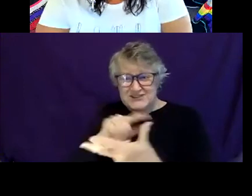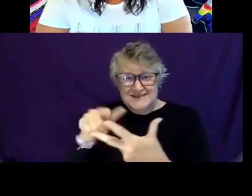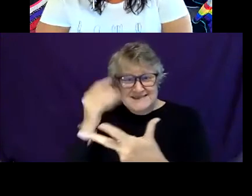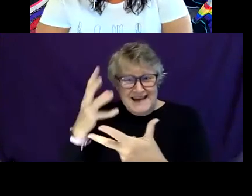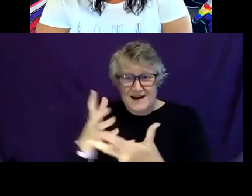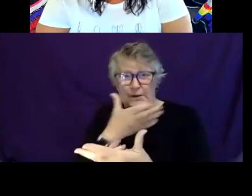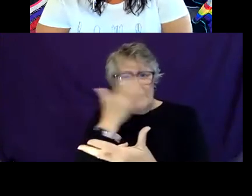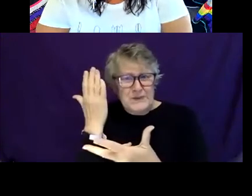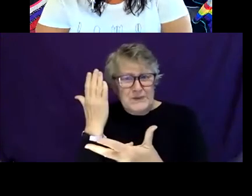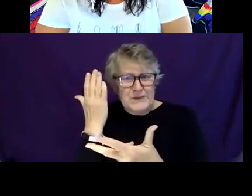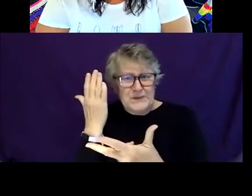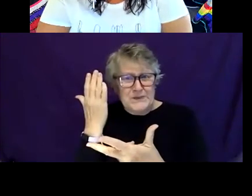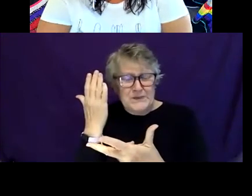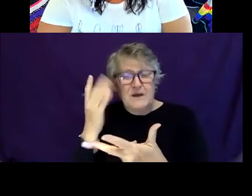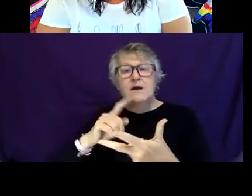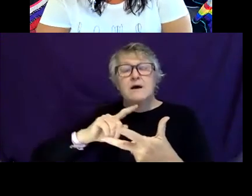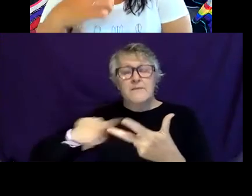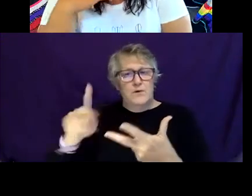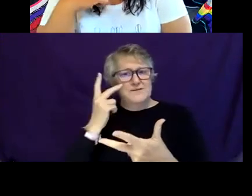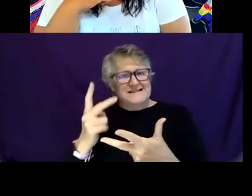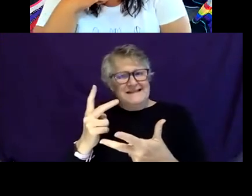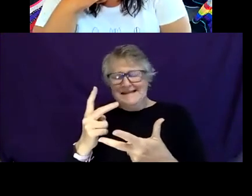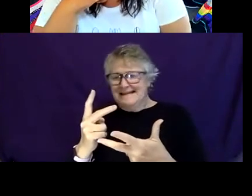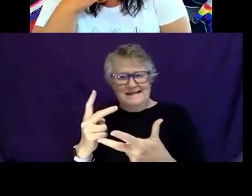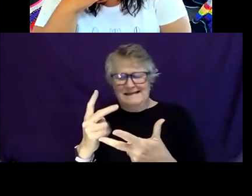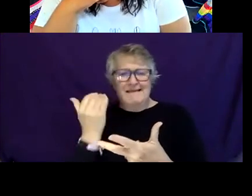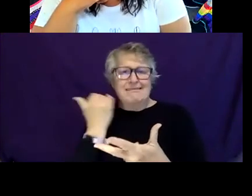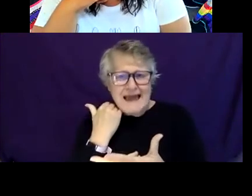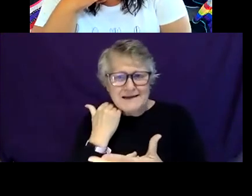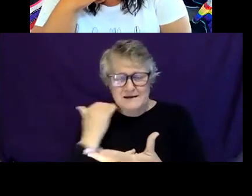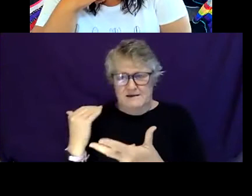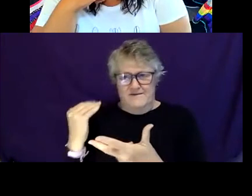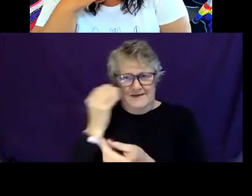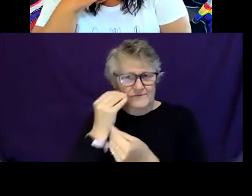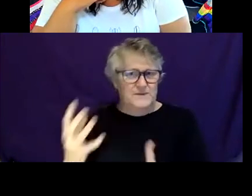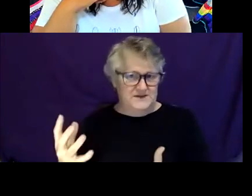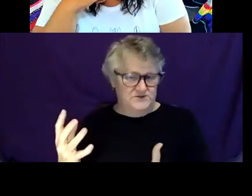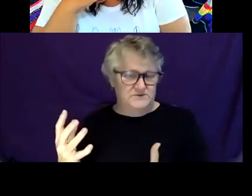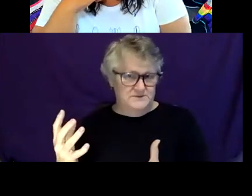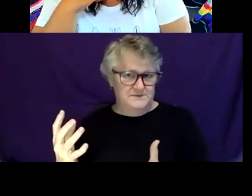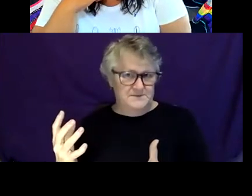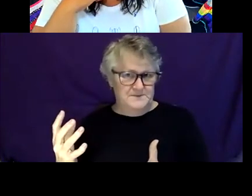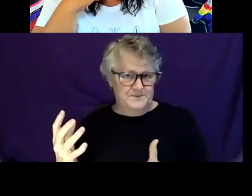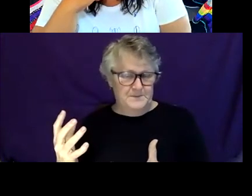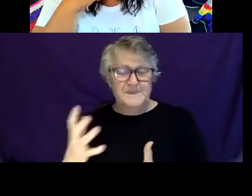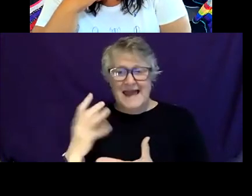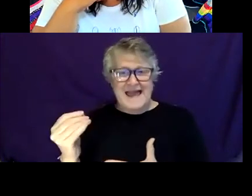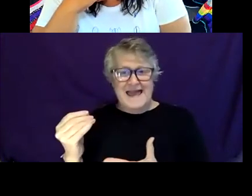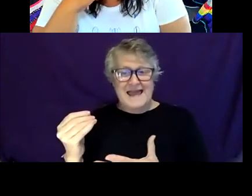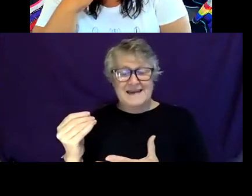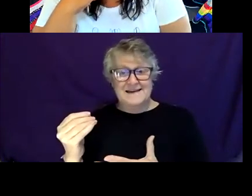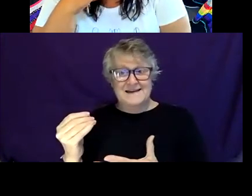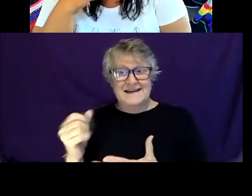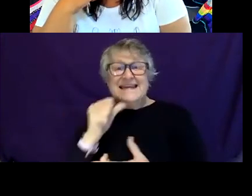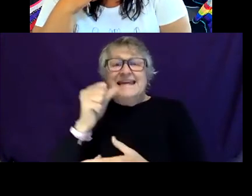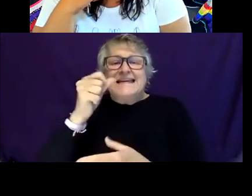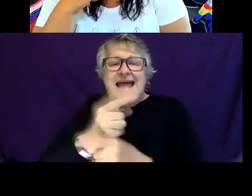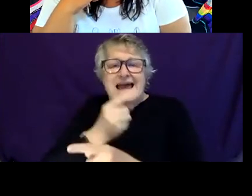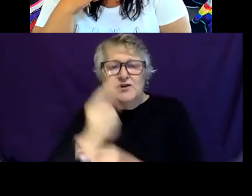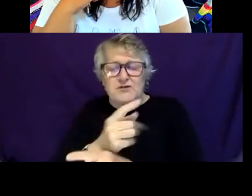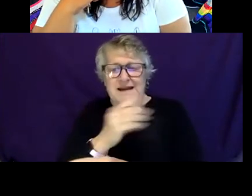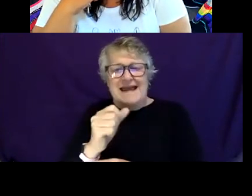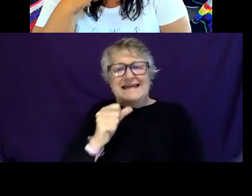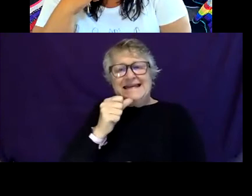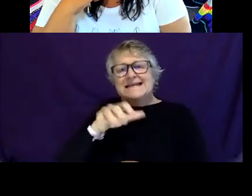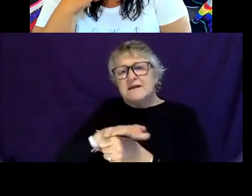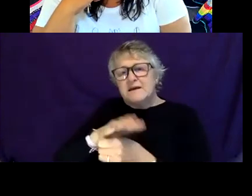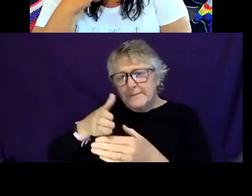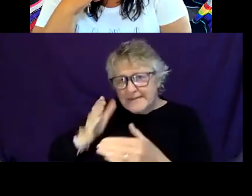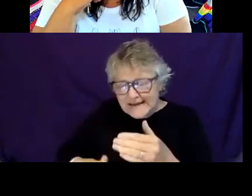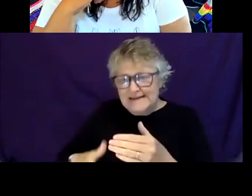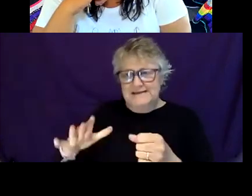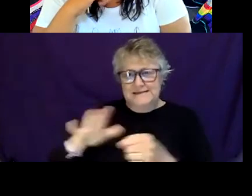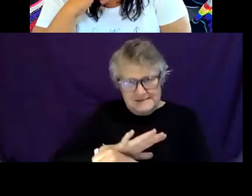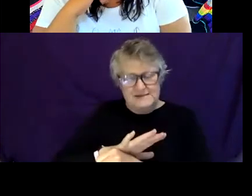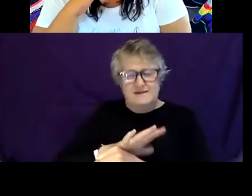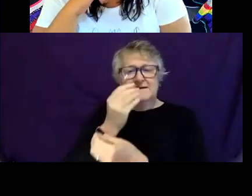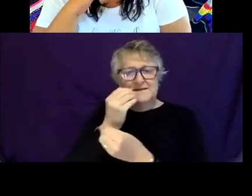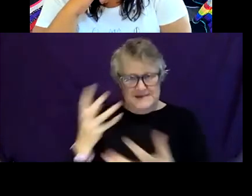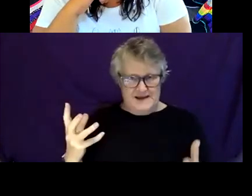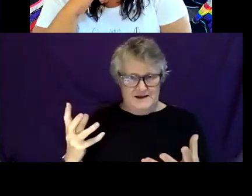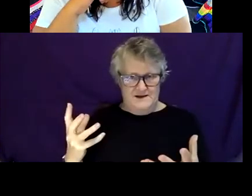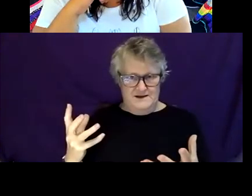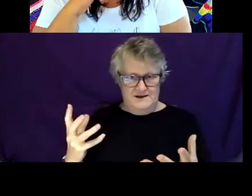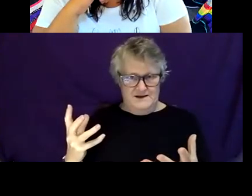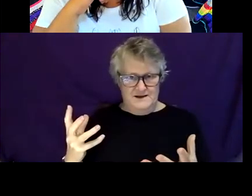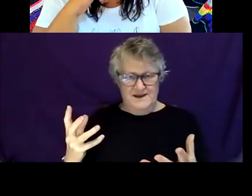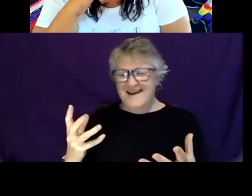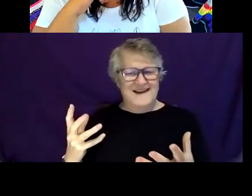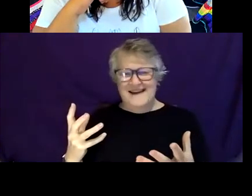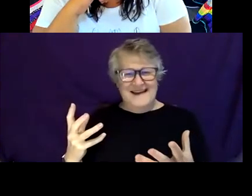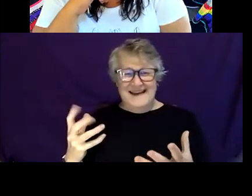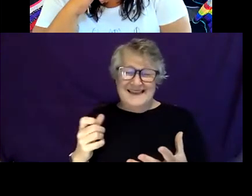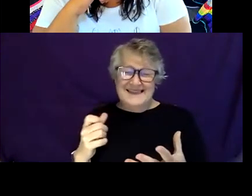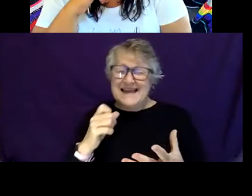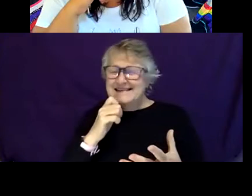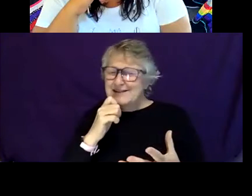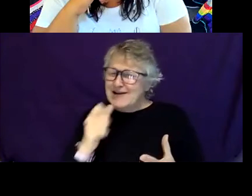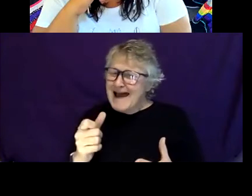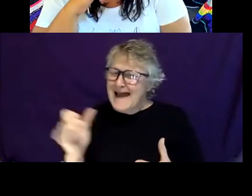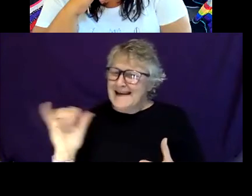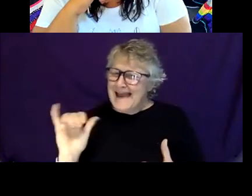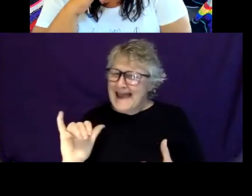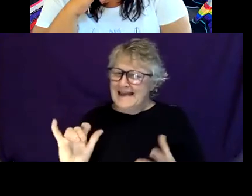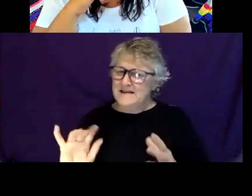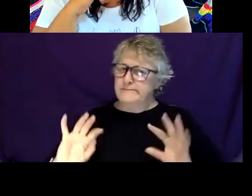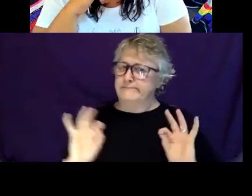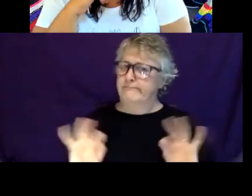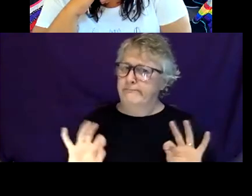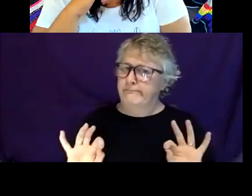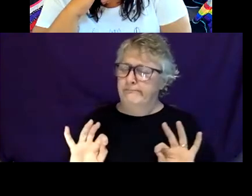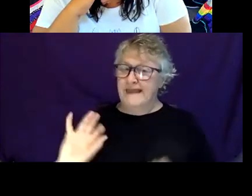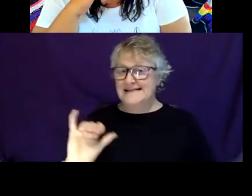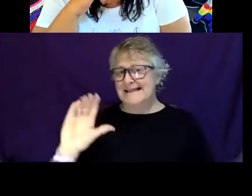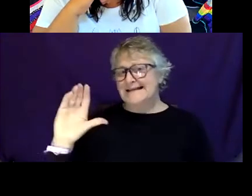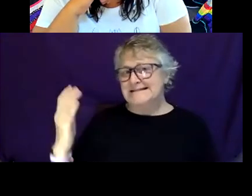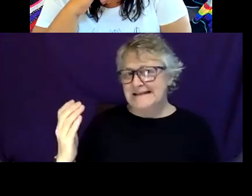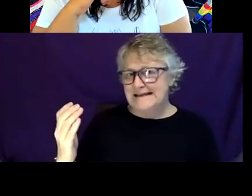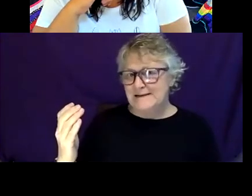get people to see the importance of data collection. And with that being said, the inaccurate and incomplete data sets that existed during COVID are not nearly as innocuous as they may seem. You know, I think we know that data impacts policies on health,